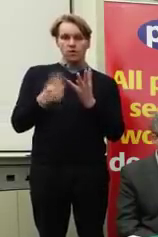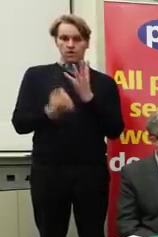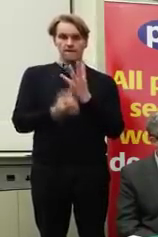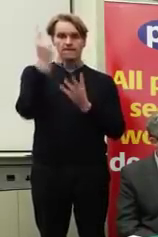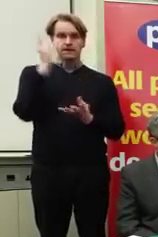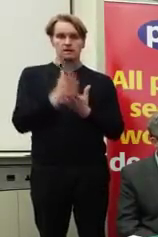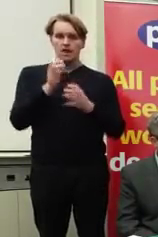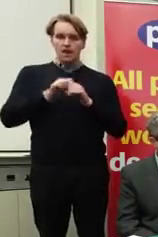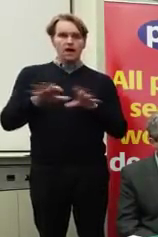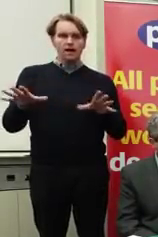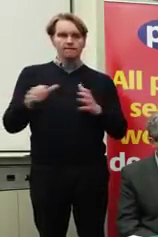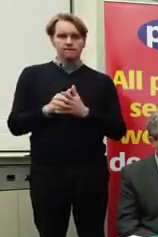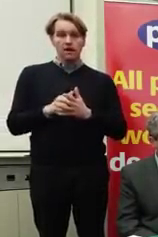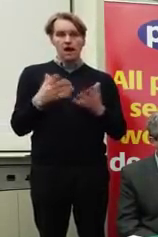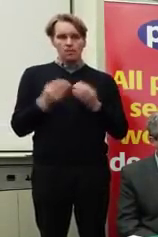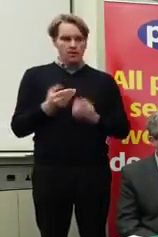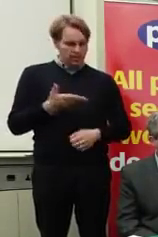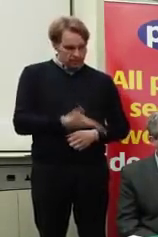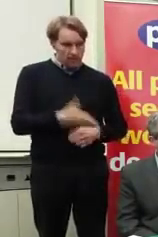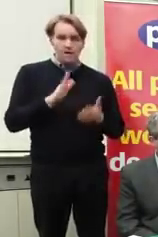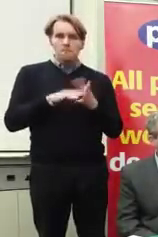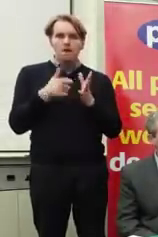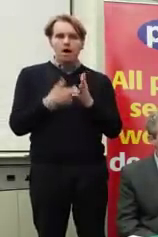Mark Serwotka our general secretary here but we've been joined by John McDonnell